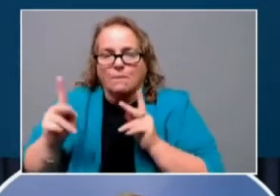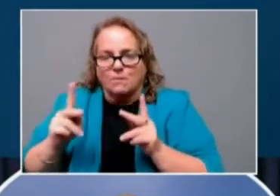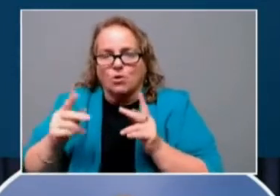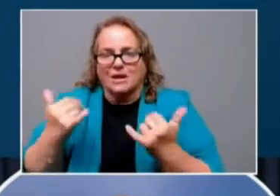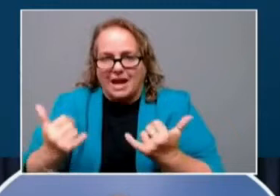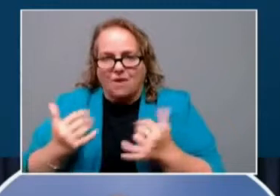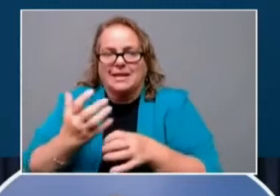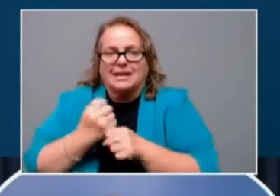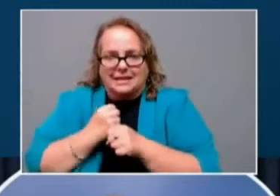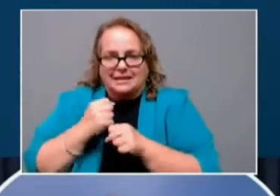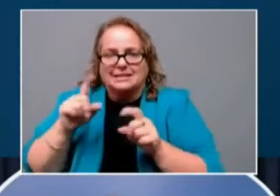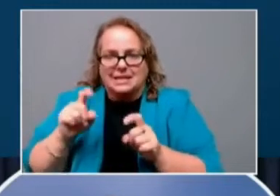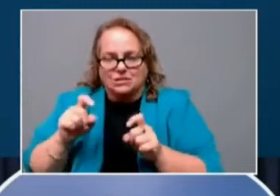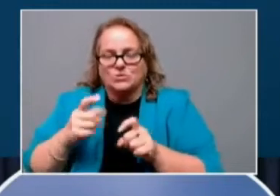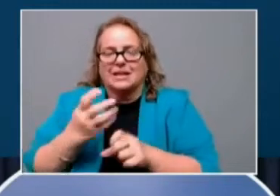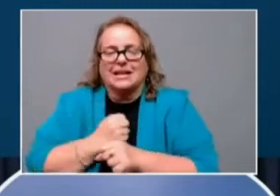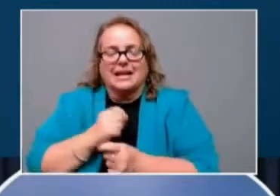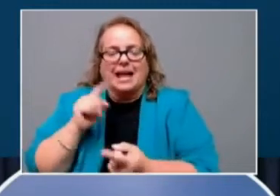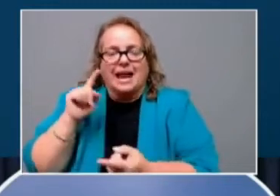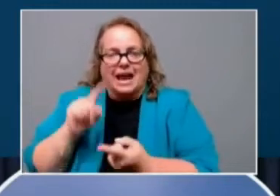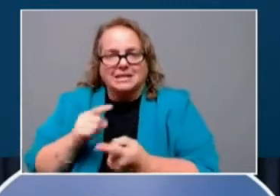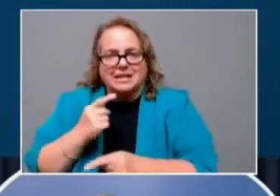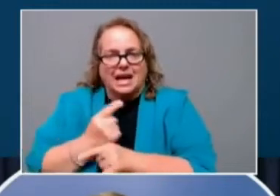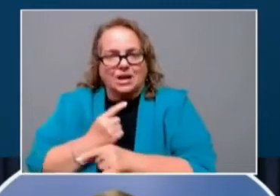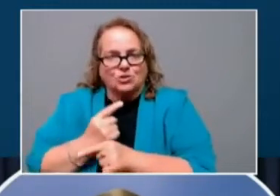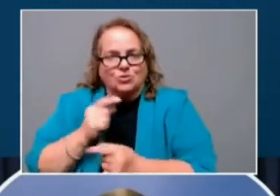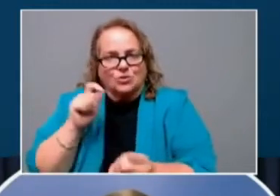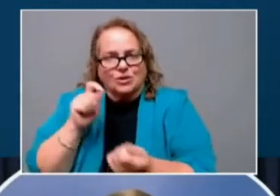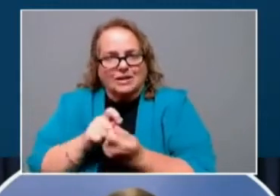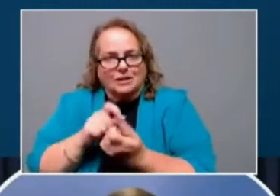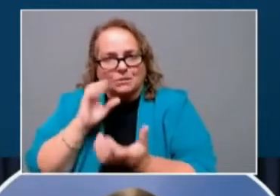less accurate picture. So we believe this next week is going to be important